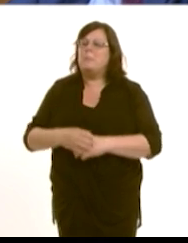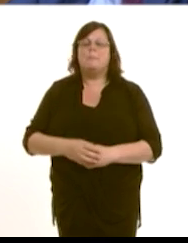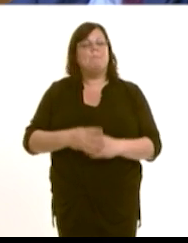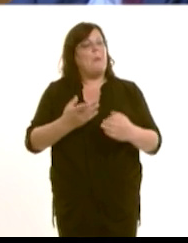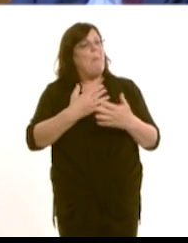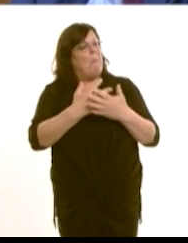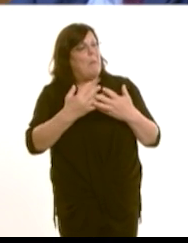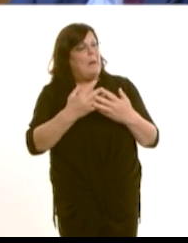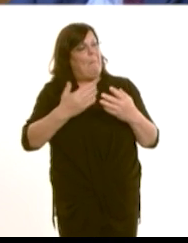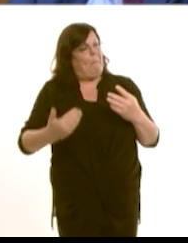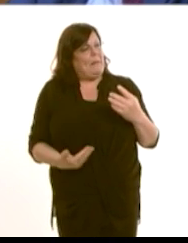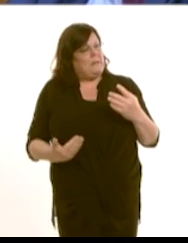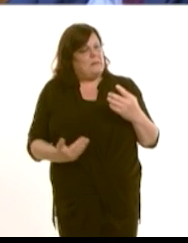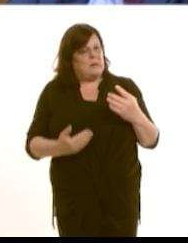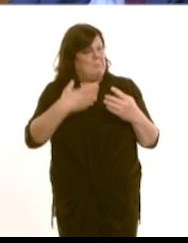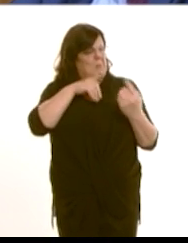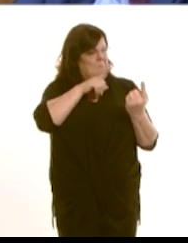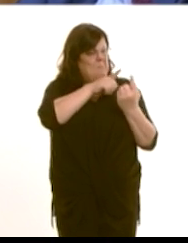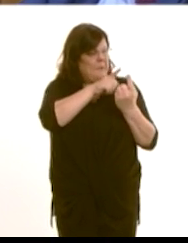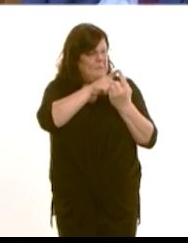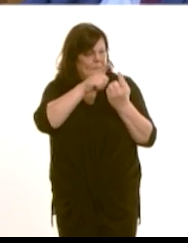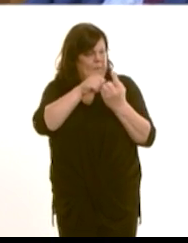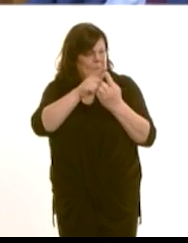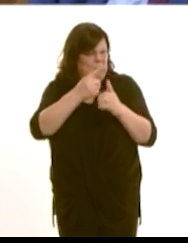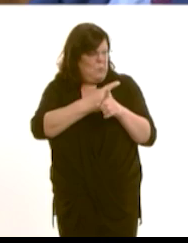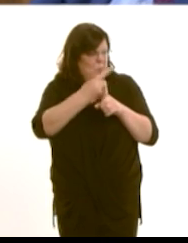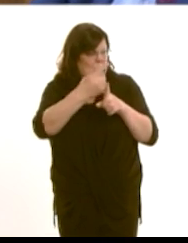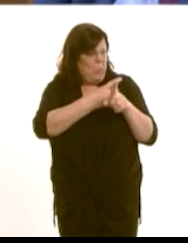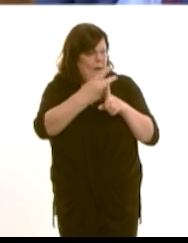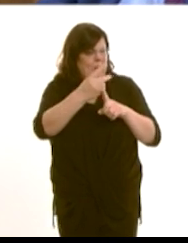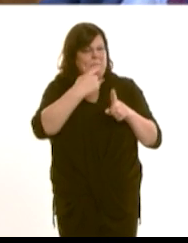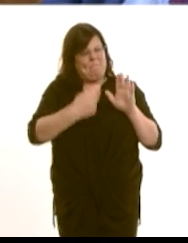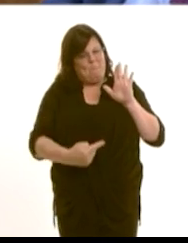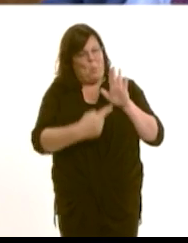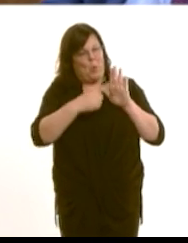over the course of the past week and beyond, access to the single market is now crucial for them.